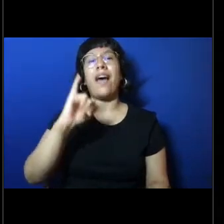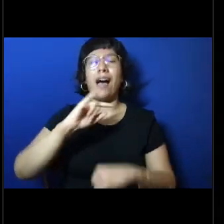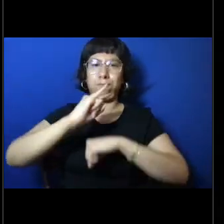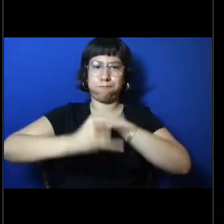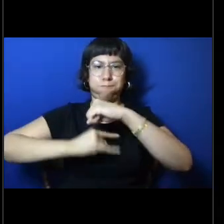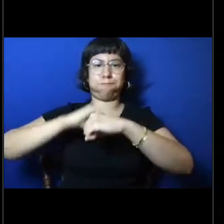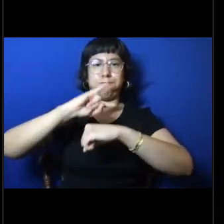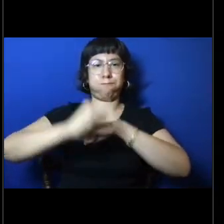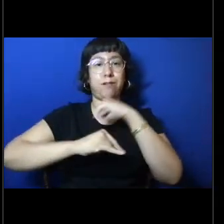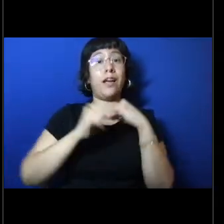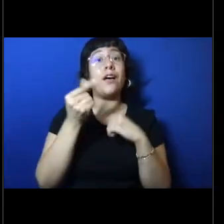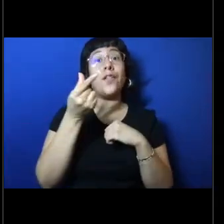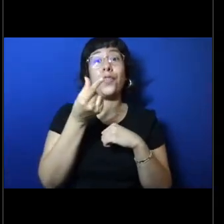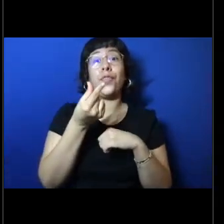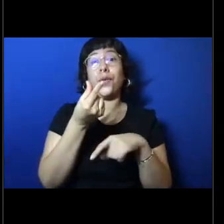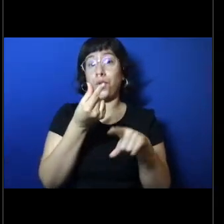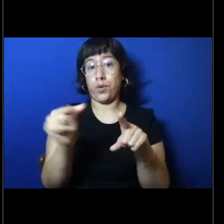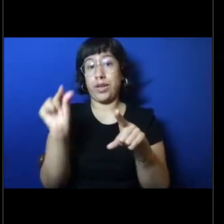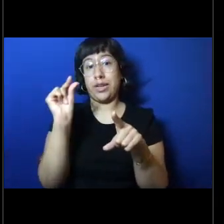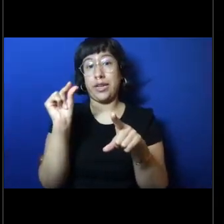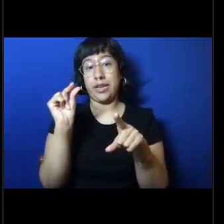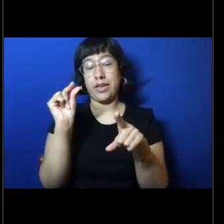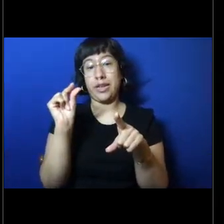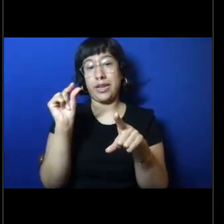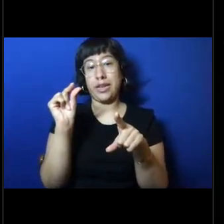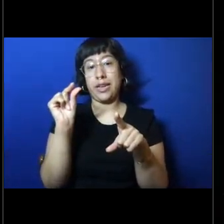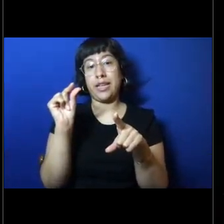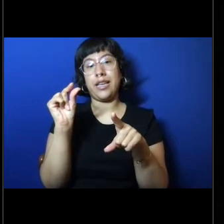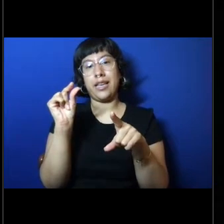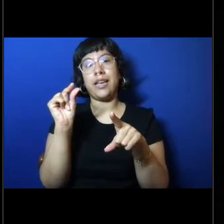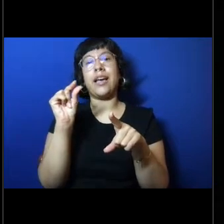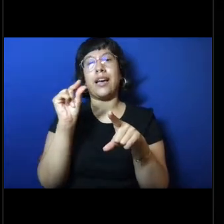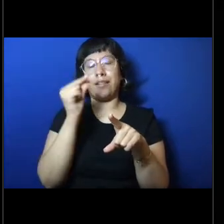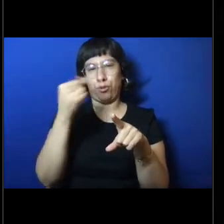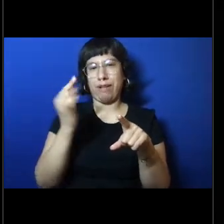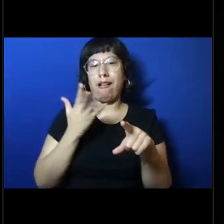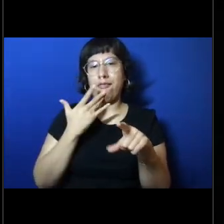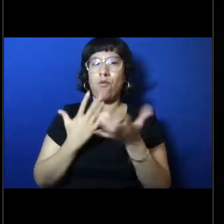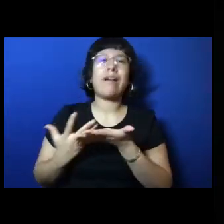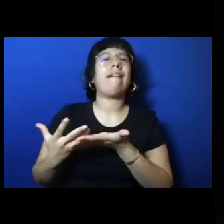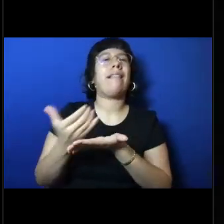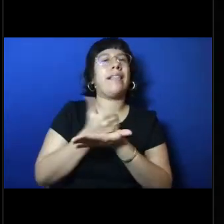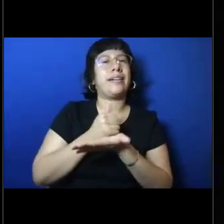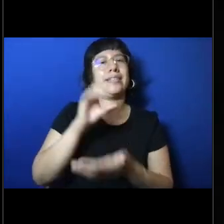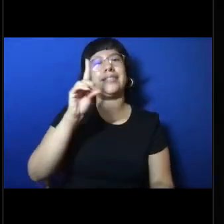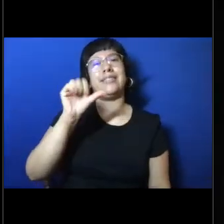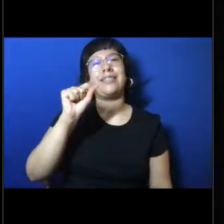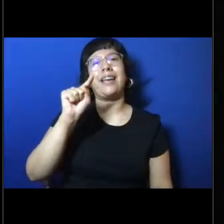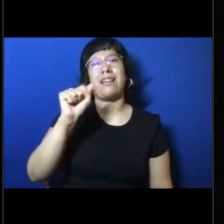The green is kind of the data that, a ribbon of data that we're collecting from space. And if you look at it over the course of a day